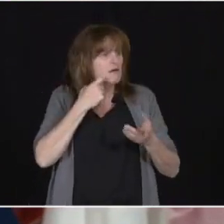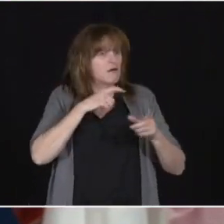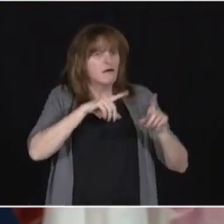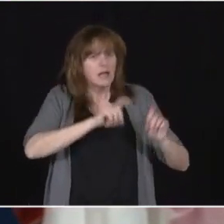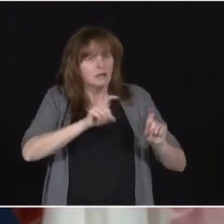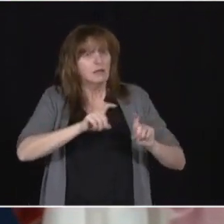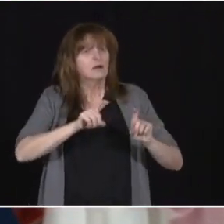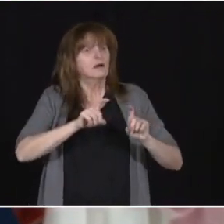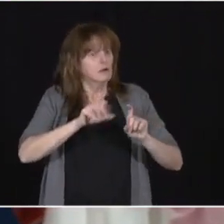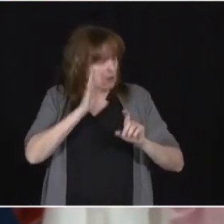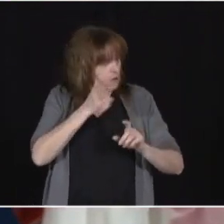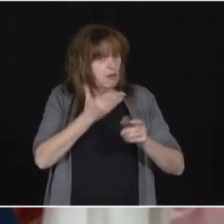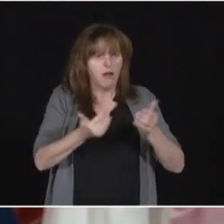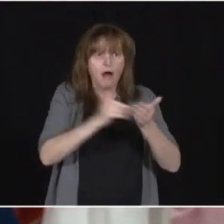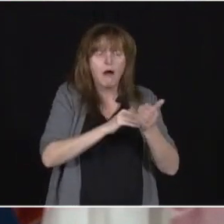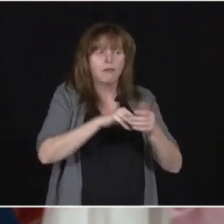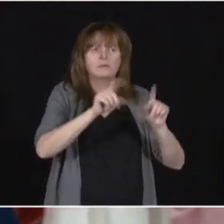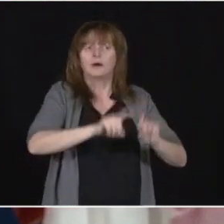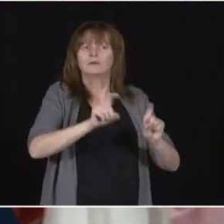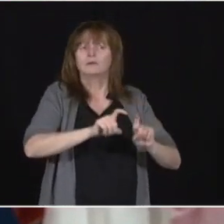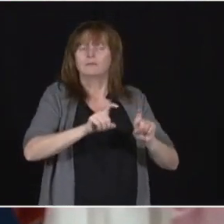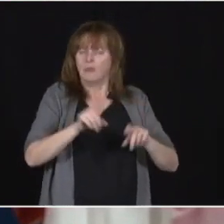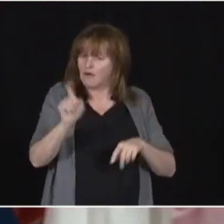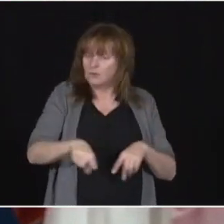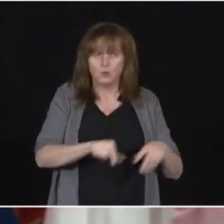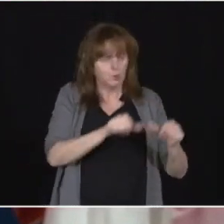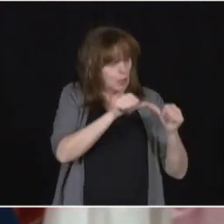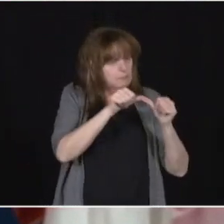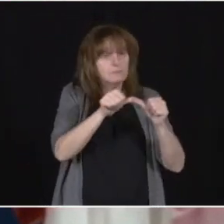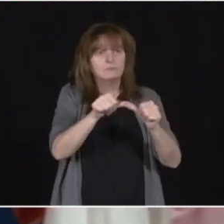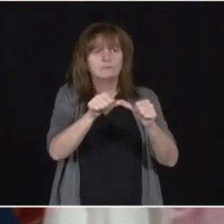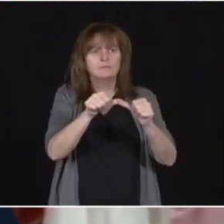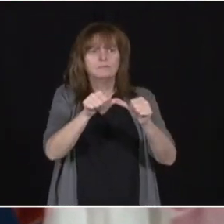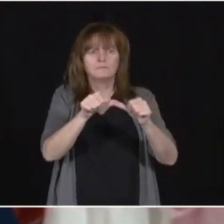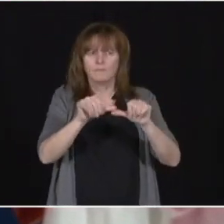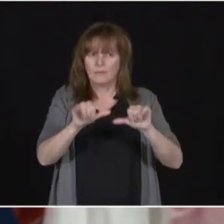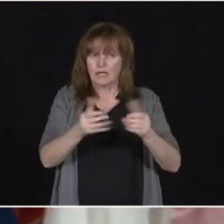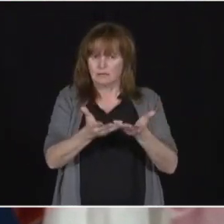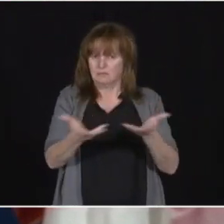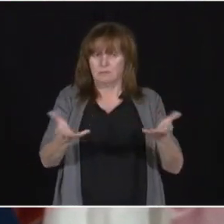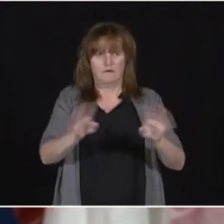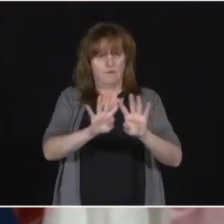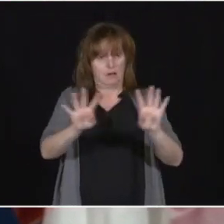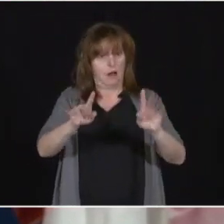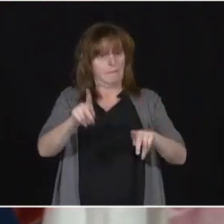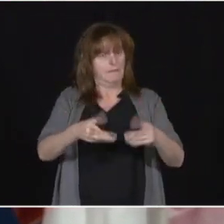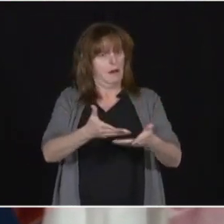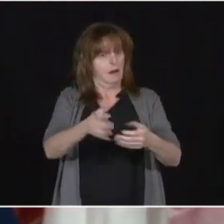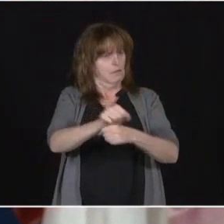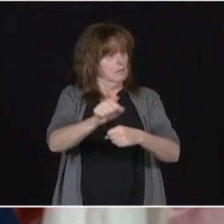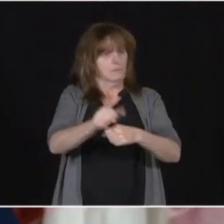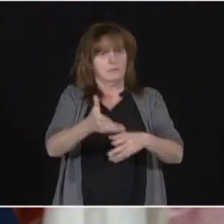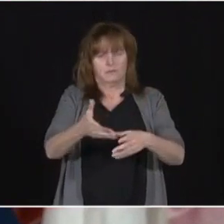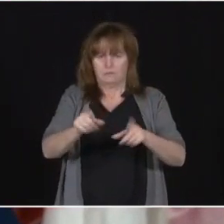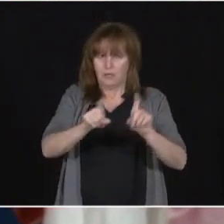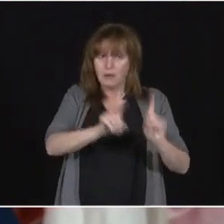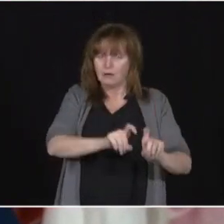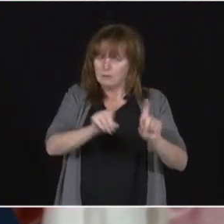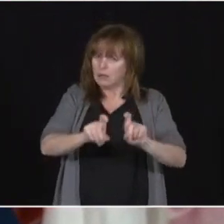but that doesn't mean we walk away and we don't test them. Have to continually test, especially the frontline healthcare workers and the long-term care. Next question.